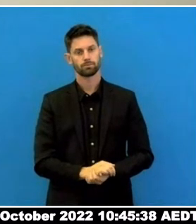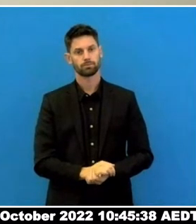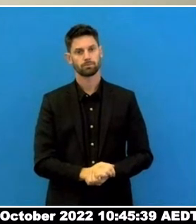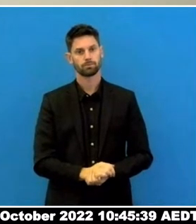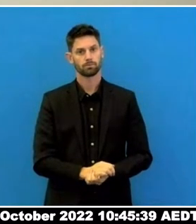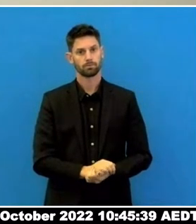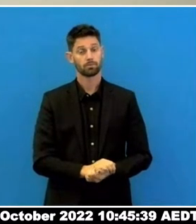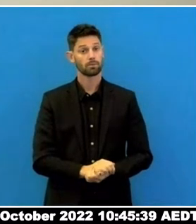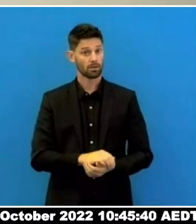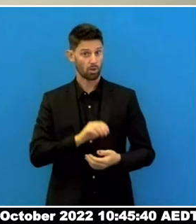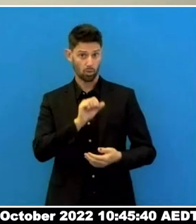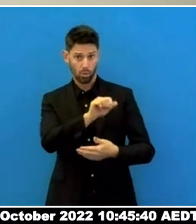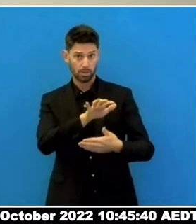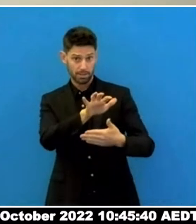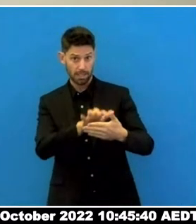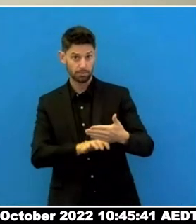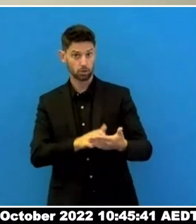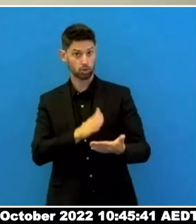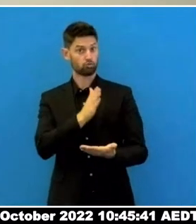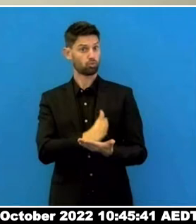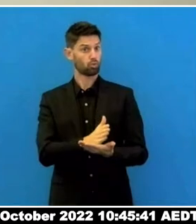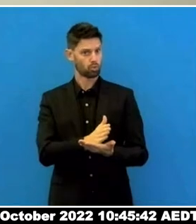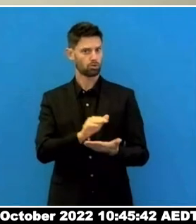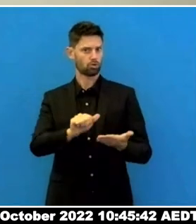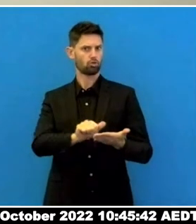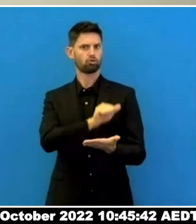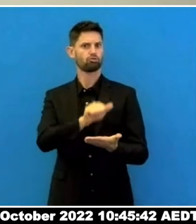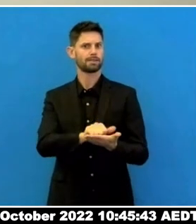This statement is true and correct to the best of my knowledge and belief."